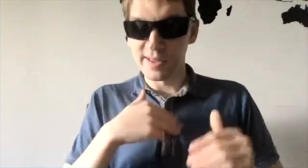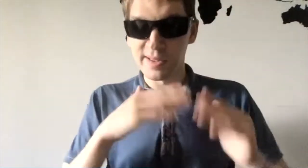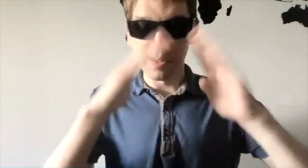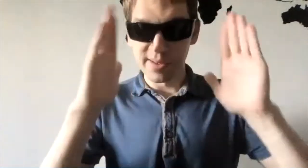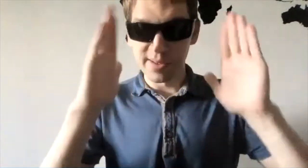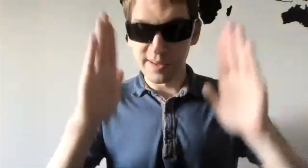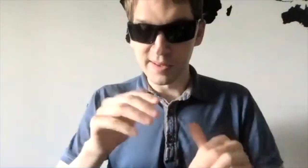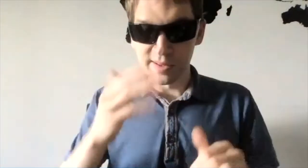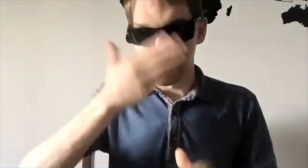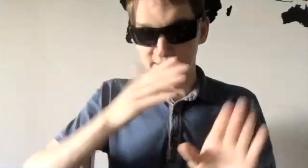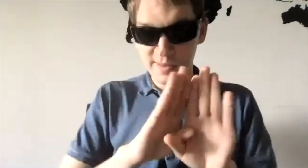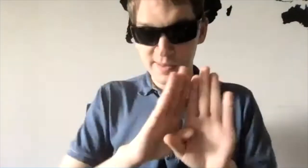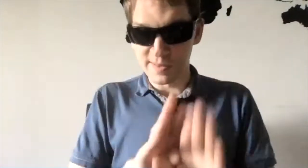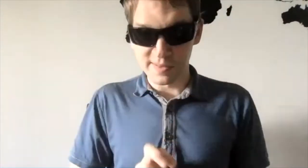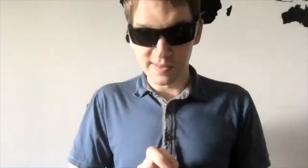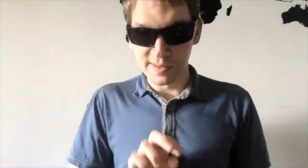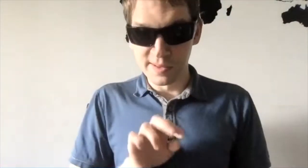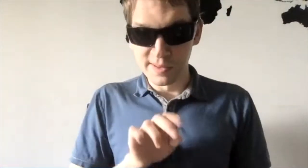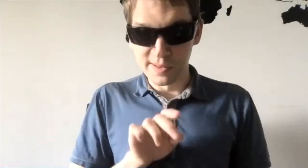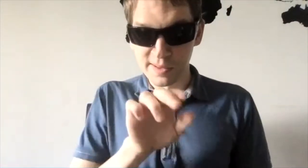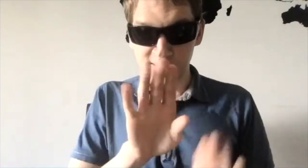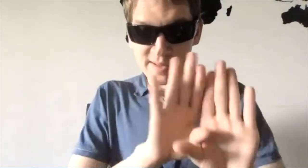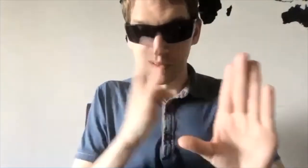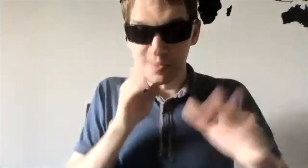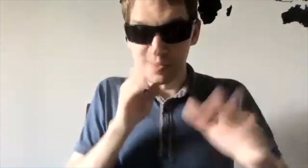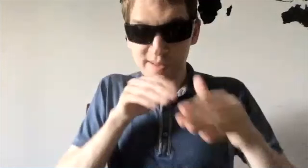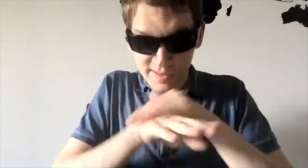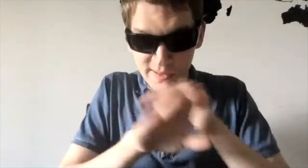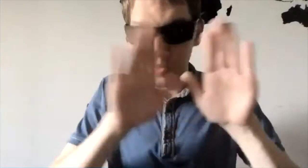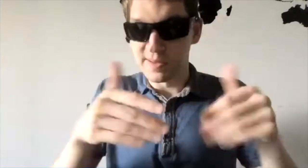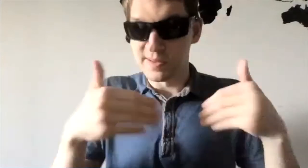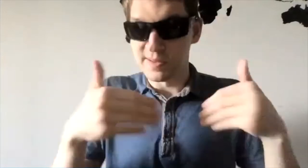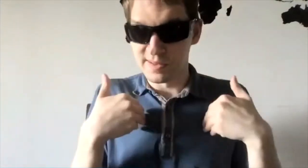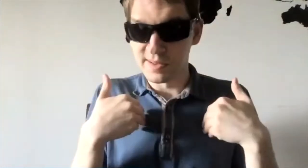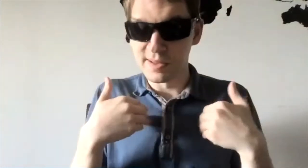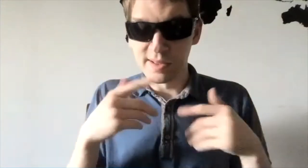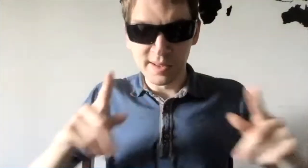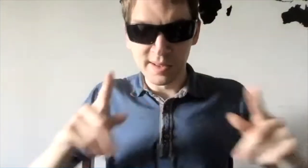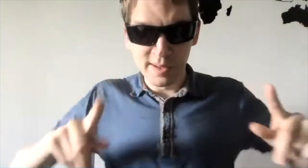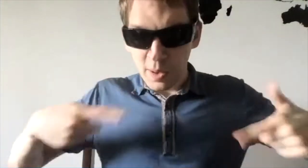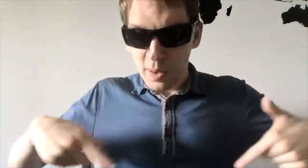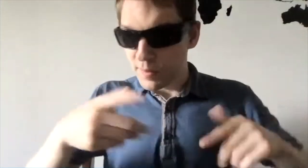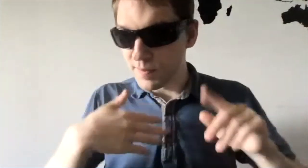For example, in my house on the front door, there's some stairs.